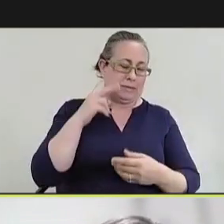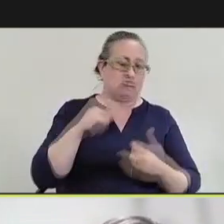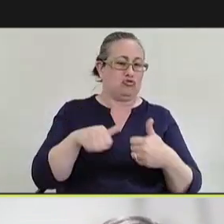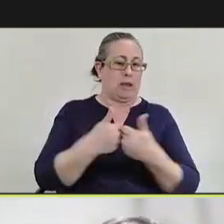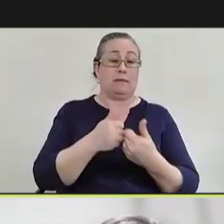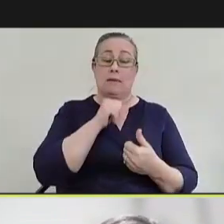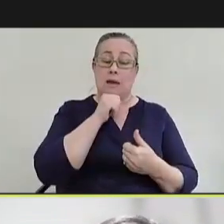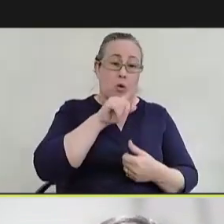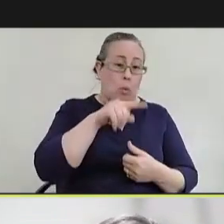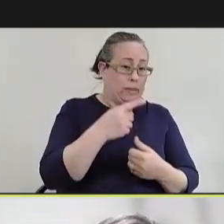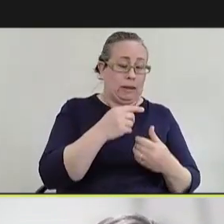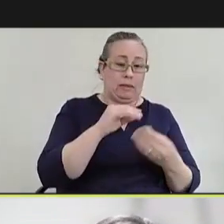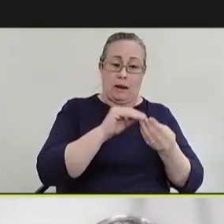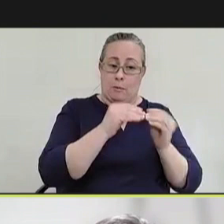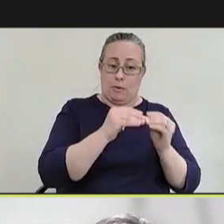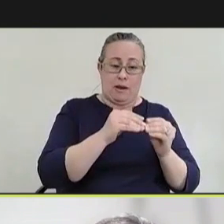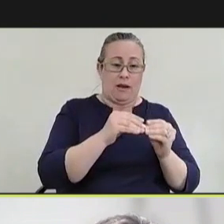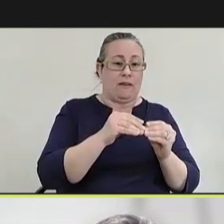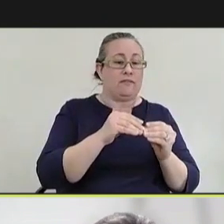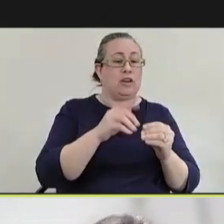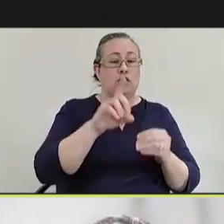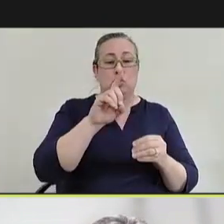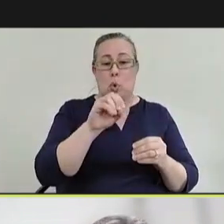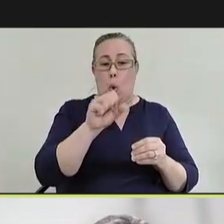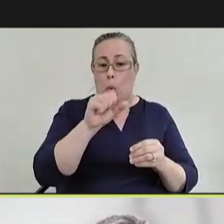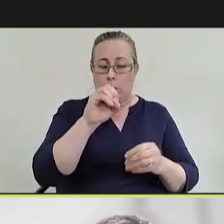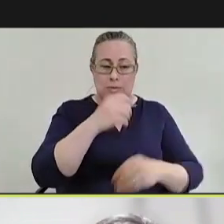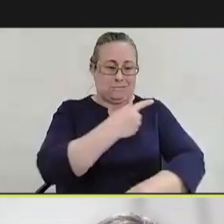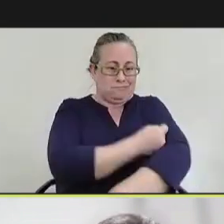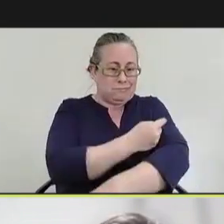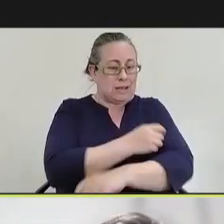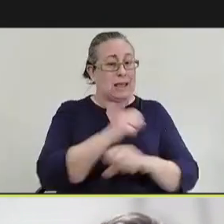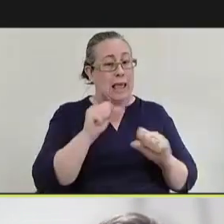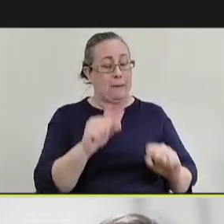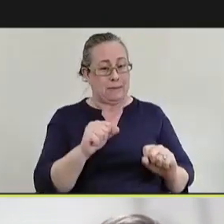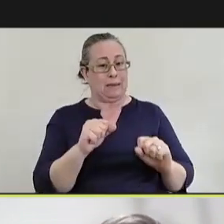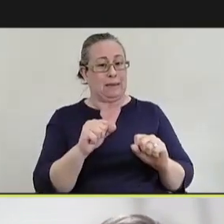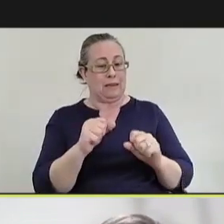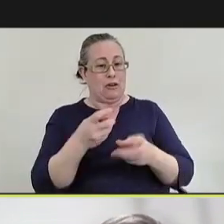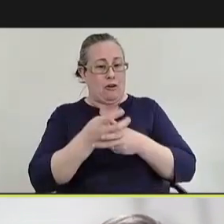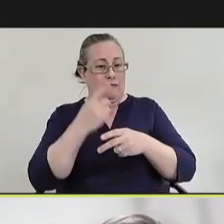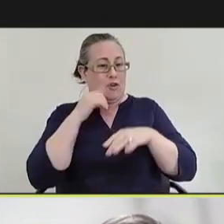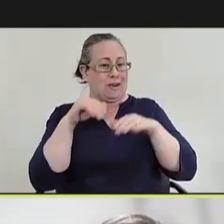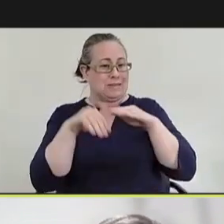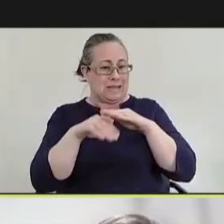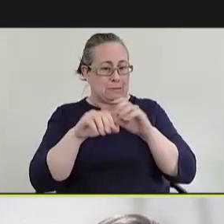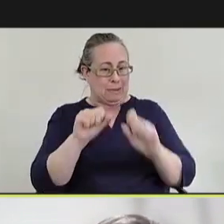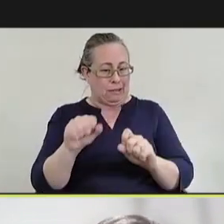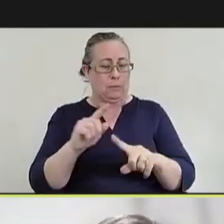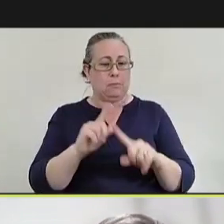which could be an issue with acceptability from the mothers, but also the fact that providers,